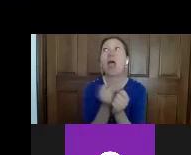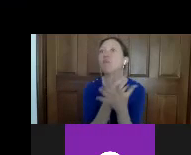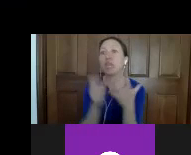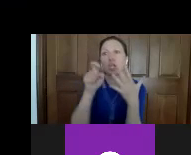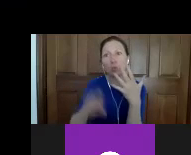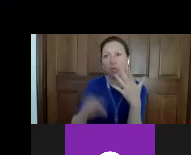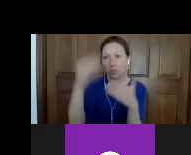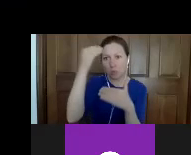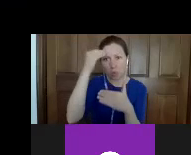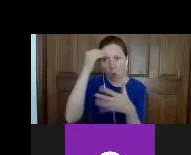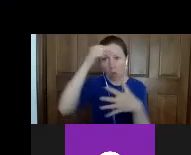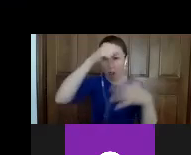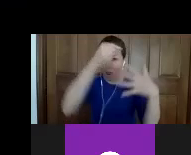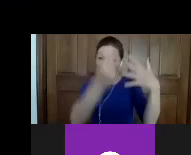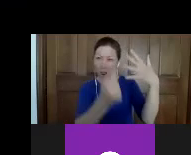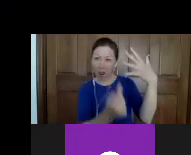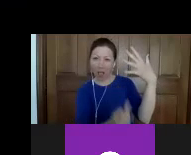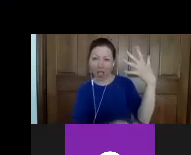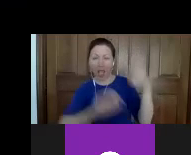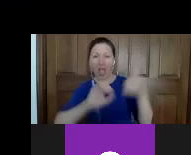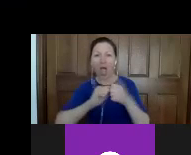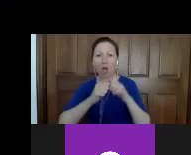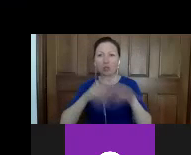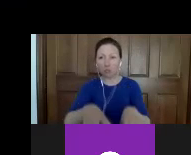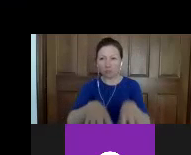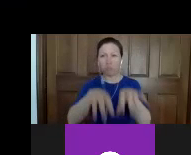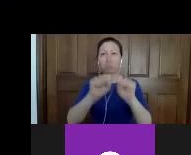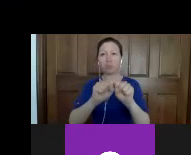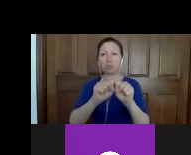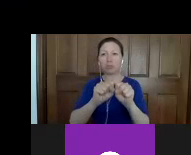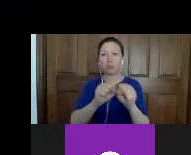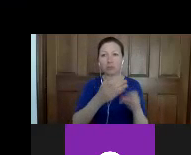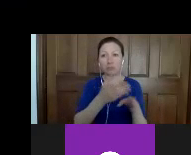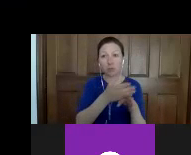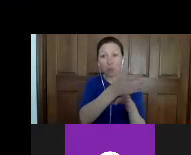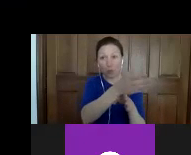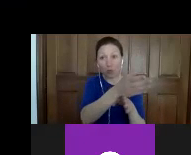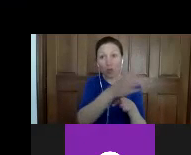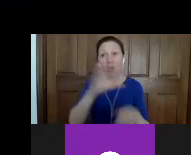get a career as a person with a disability because careers and jobs are very different.